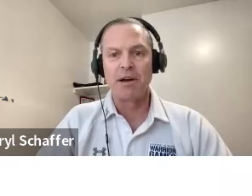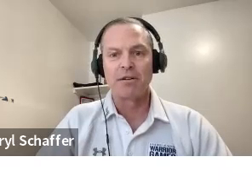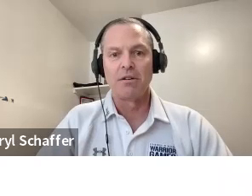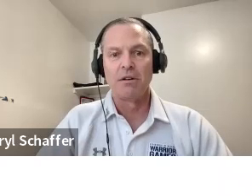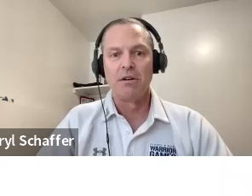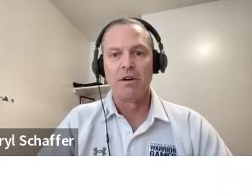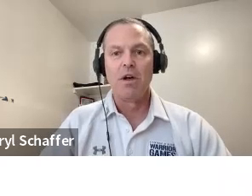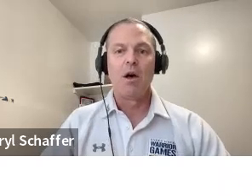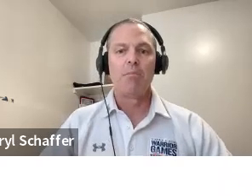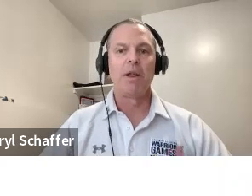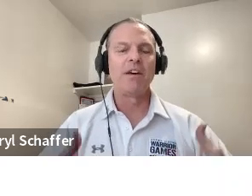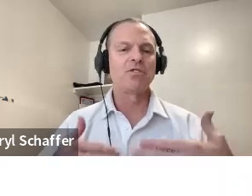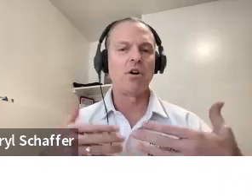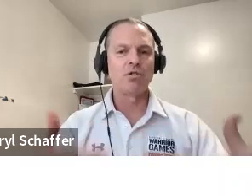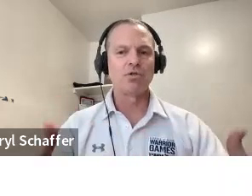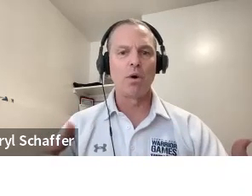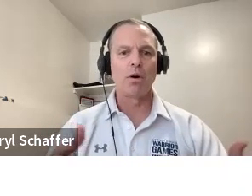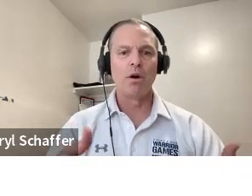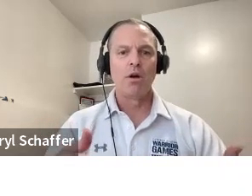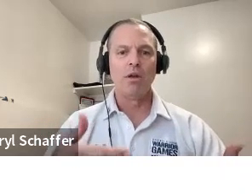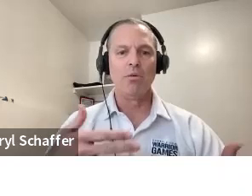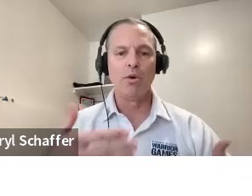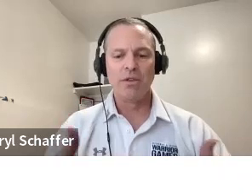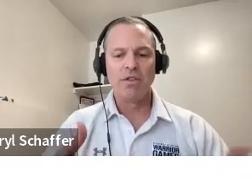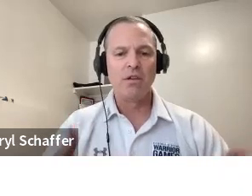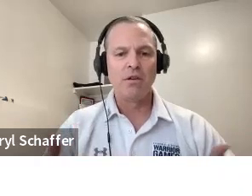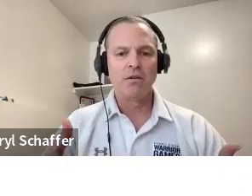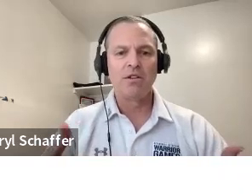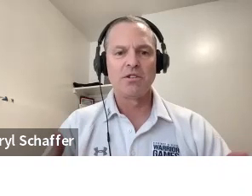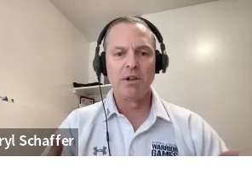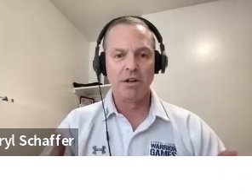we will be using city buses to evacuate people. Well, great, if we